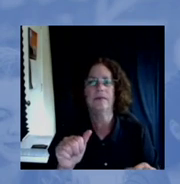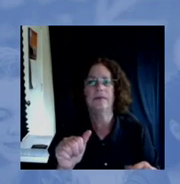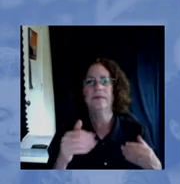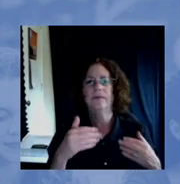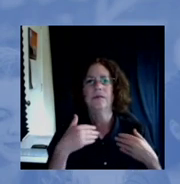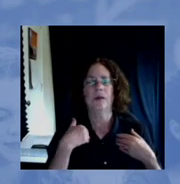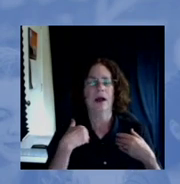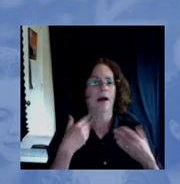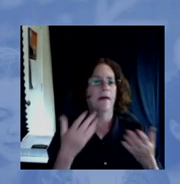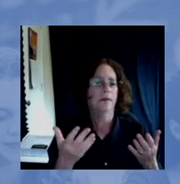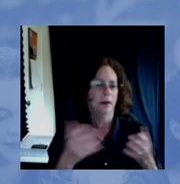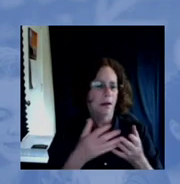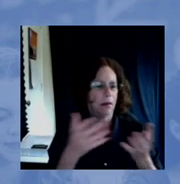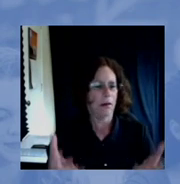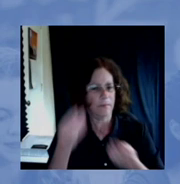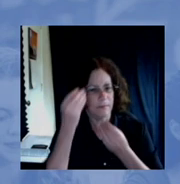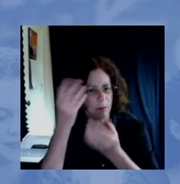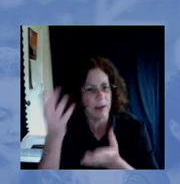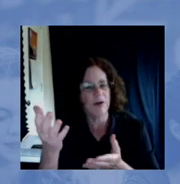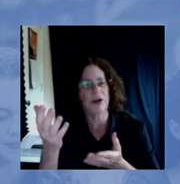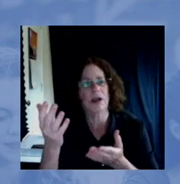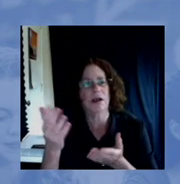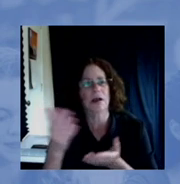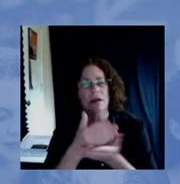US INFORMATION. THE FREQUENCY OF IT.